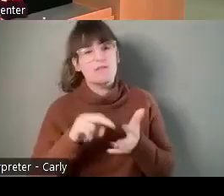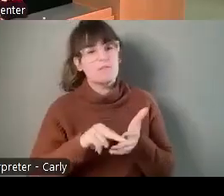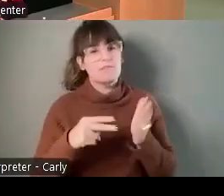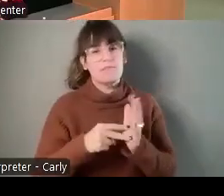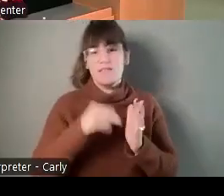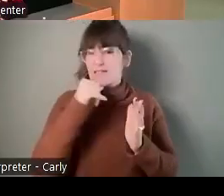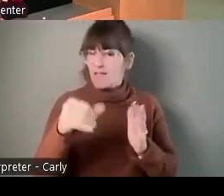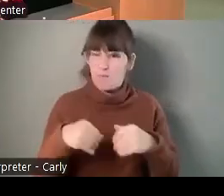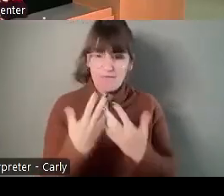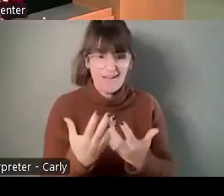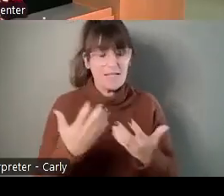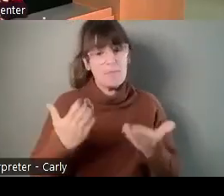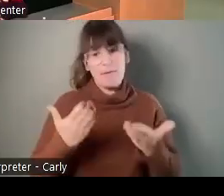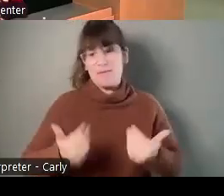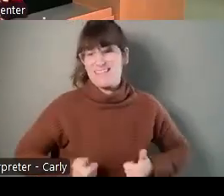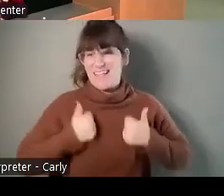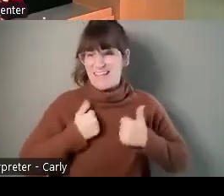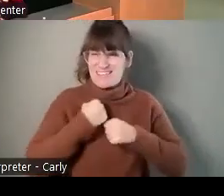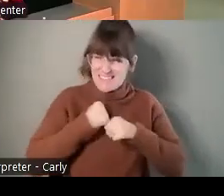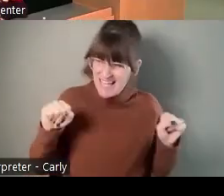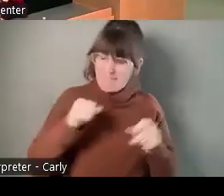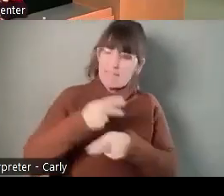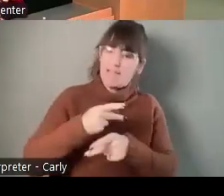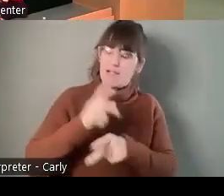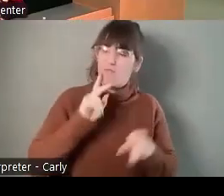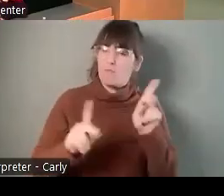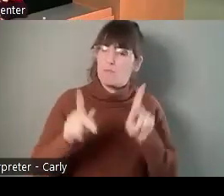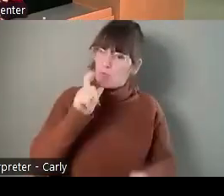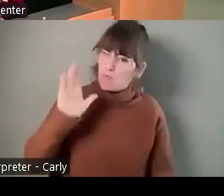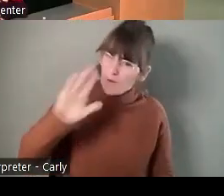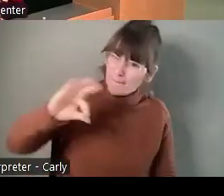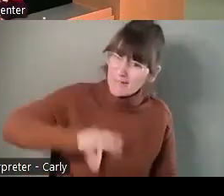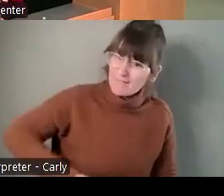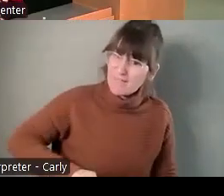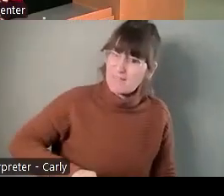even life-saving care for people who would benefit from it just because we can talk people into the